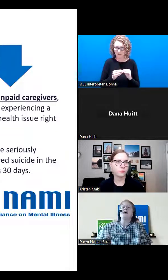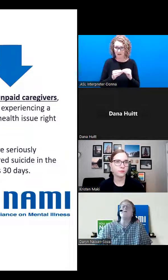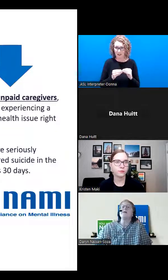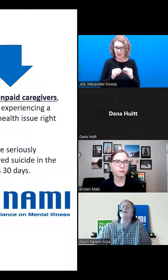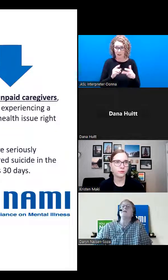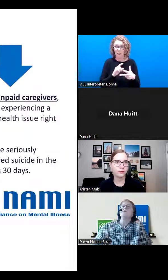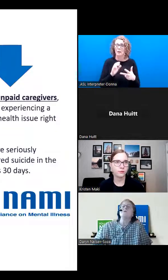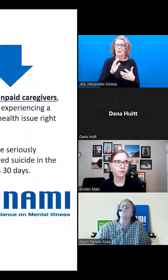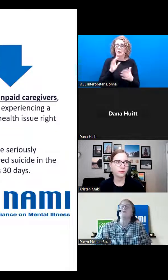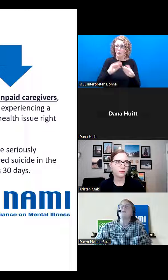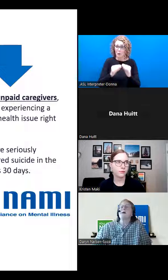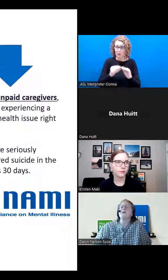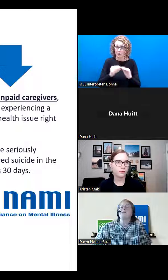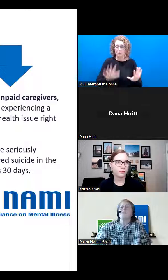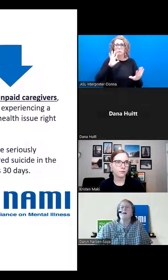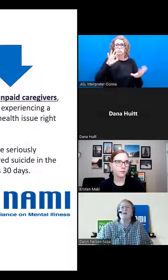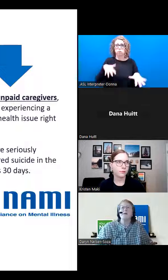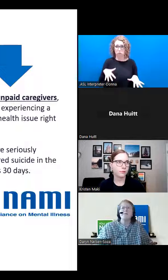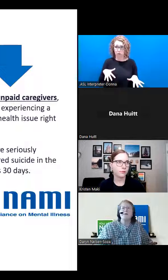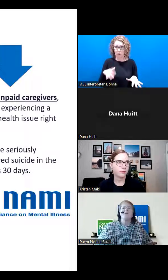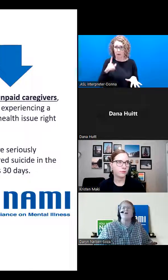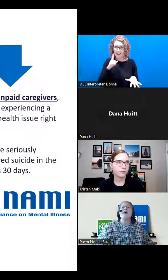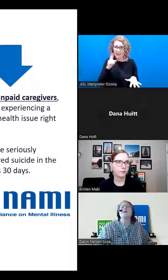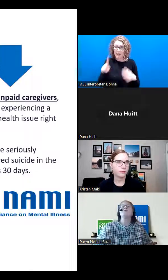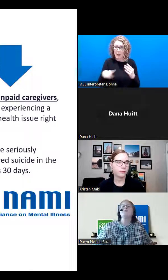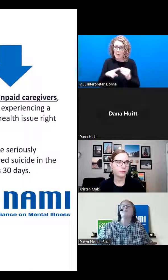this meeting, it's not a question of if we're